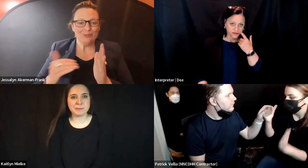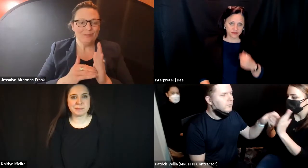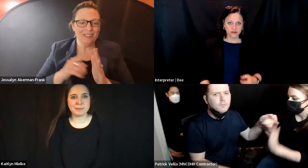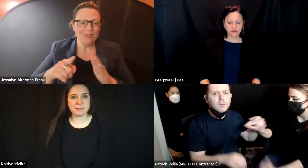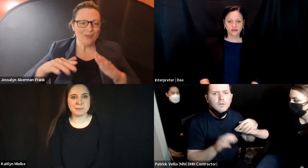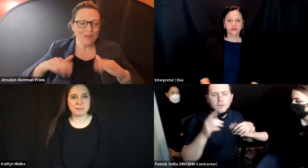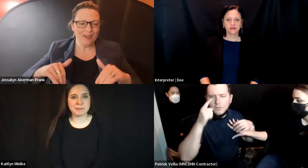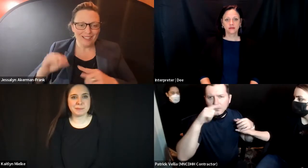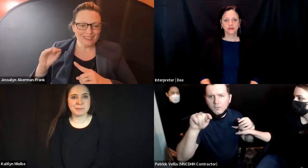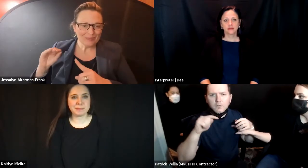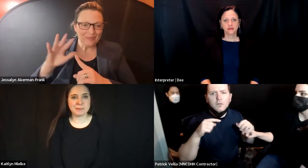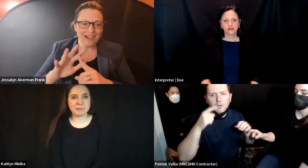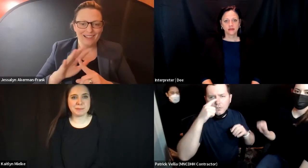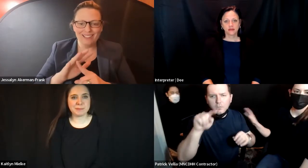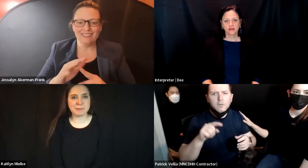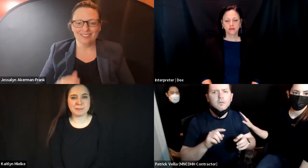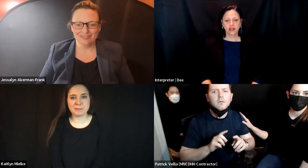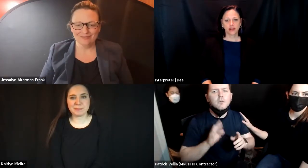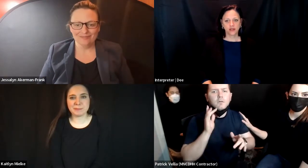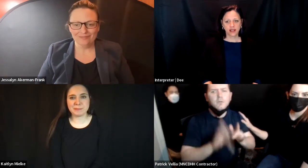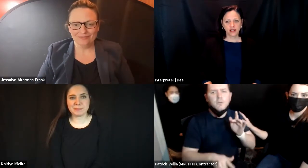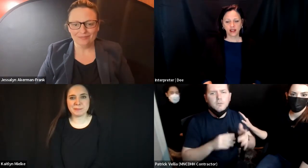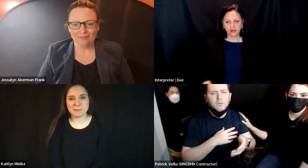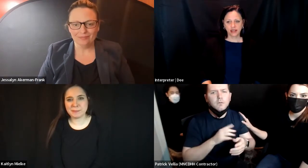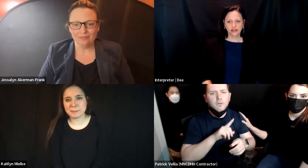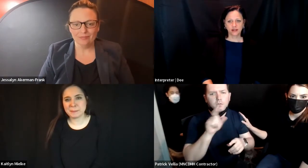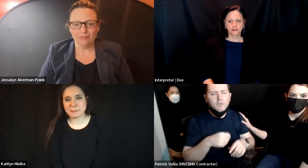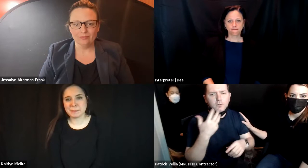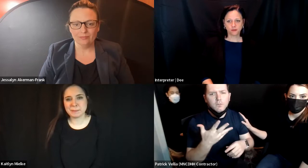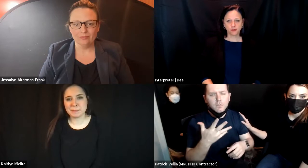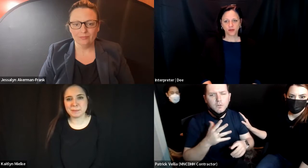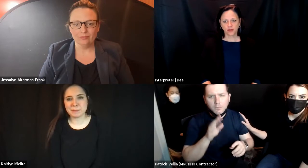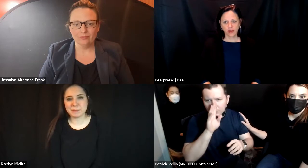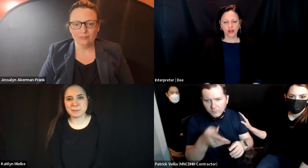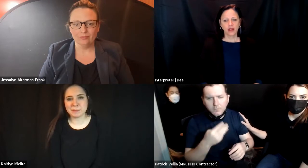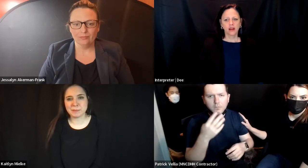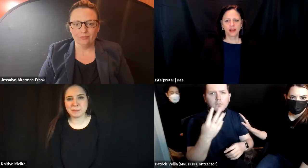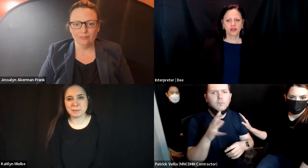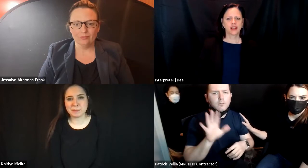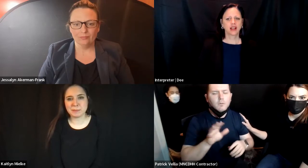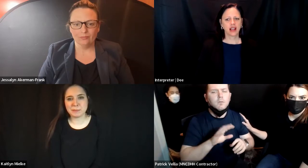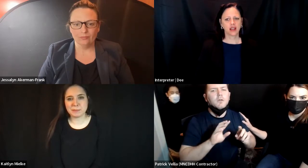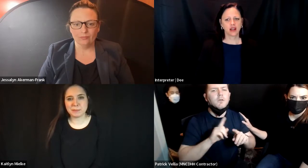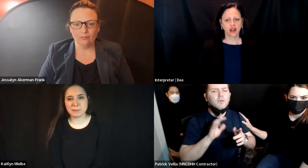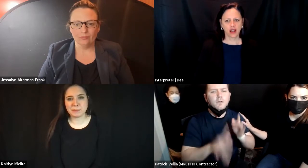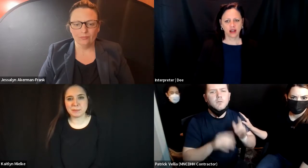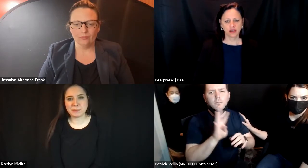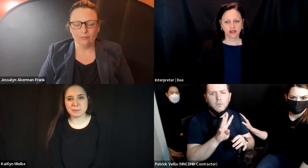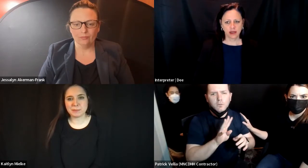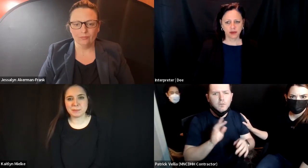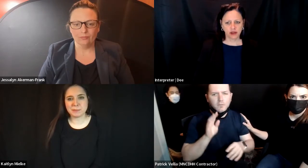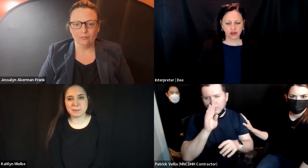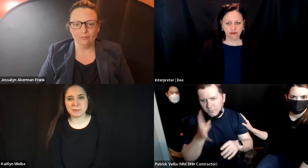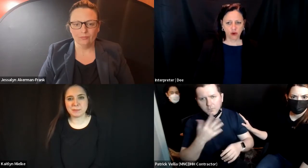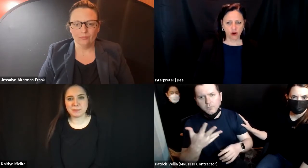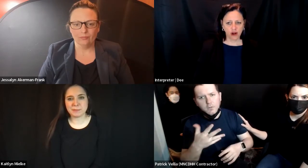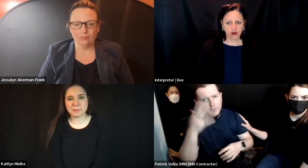I will spotlight Patrick as well.